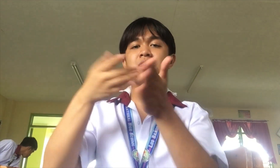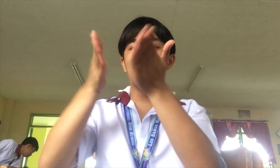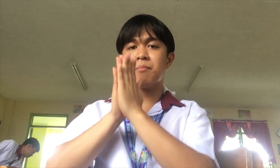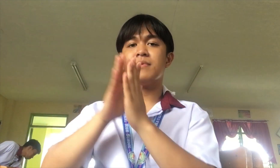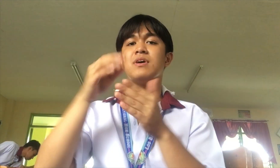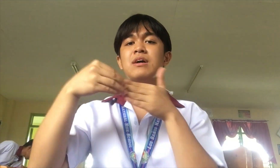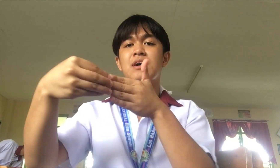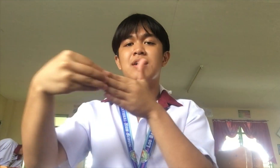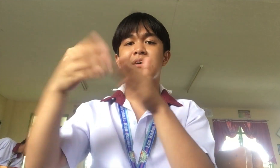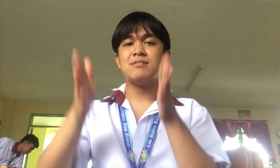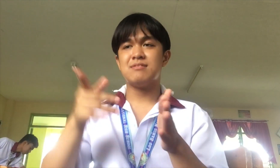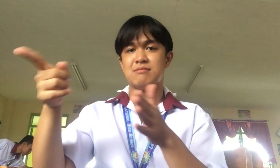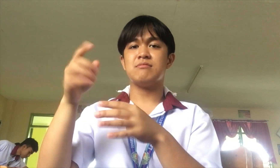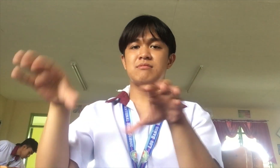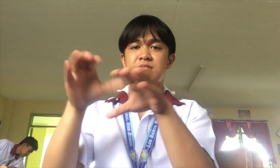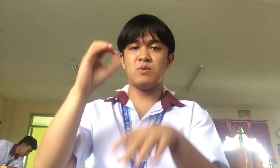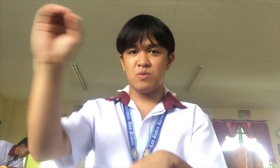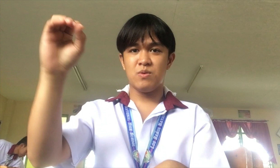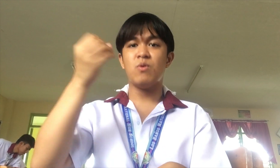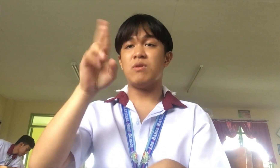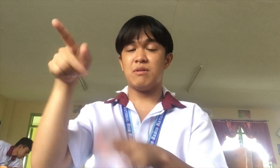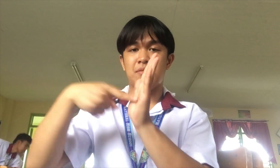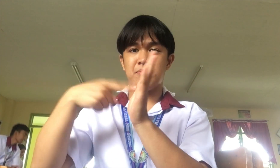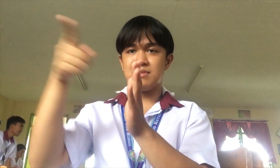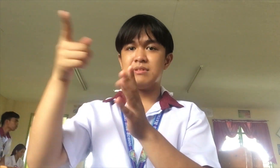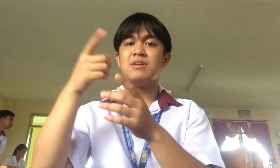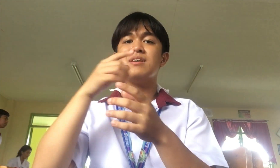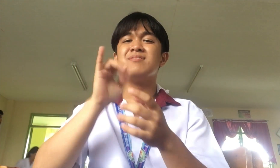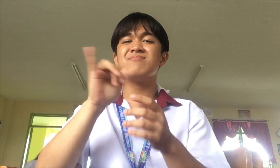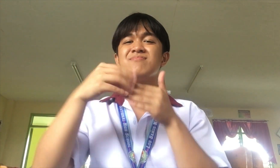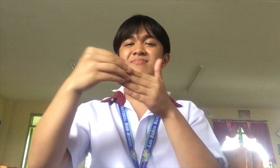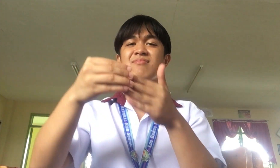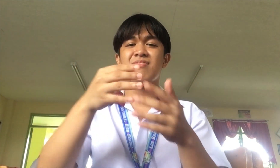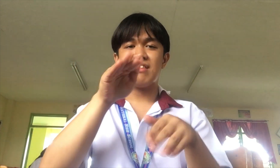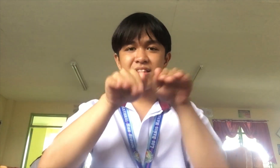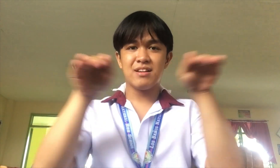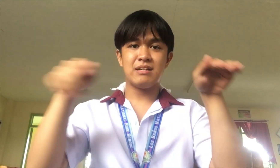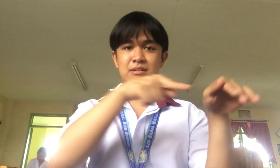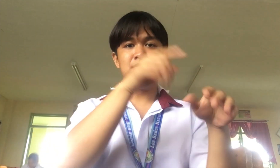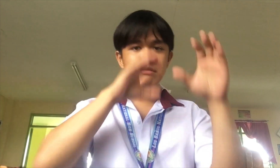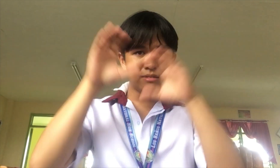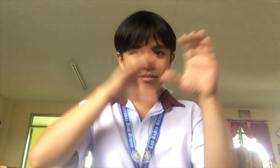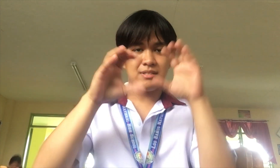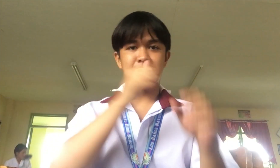in any case if there's a wrong info like that, they have asked the leader in their group so the leader let them know what to do one by one